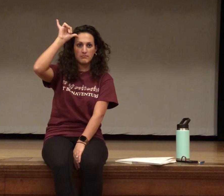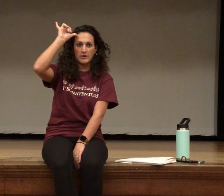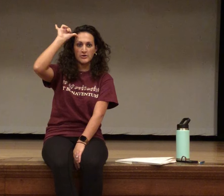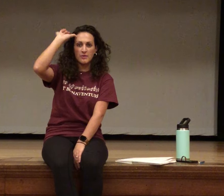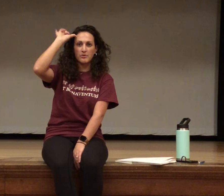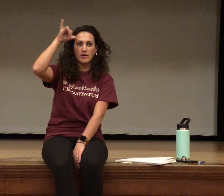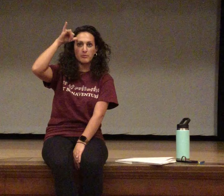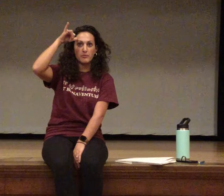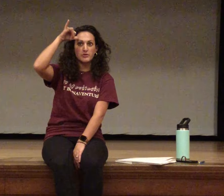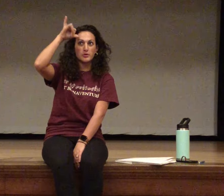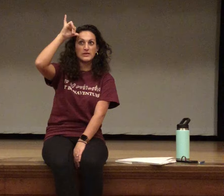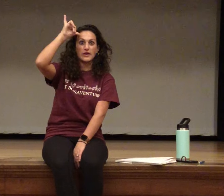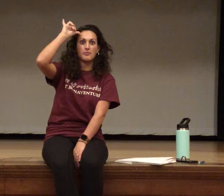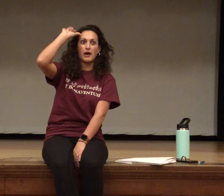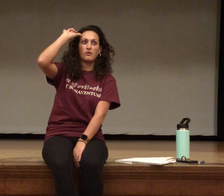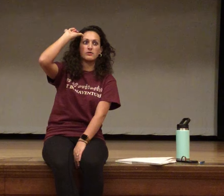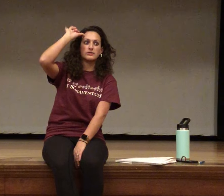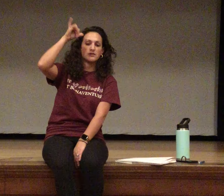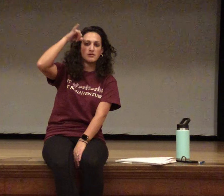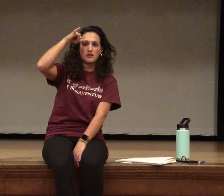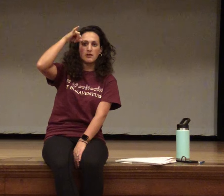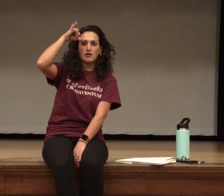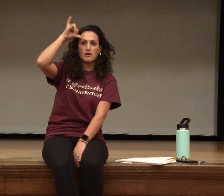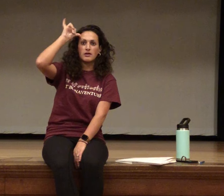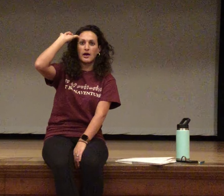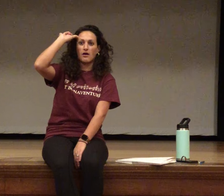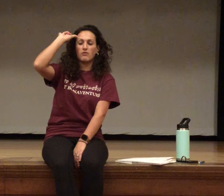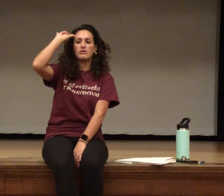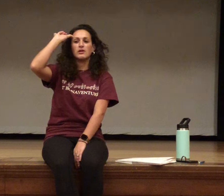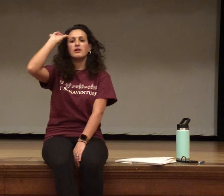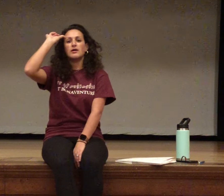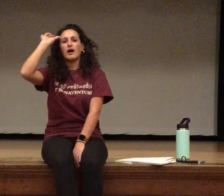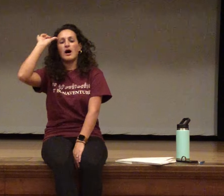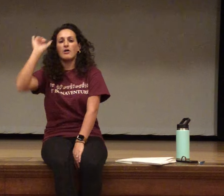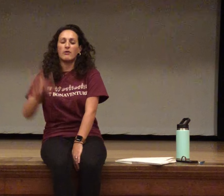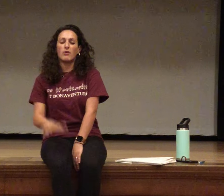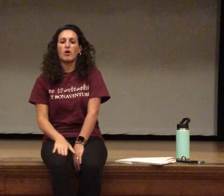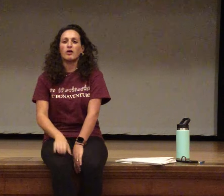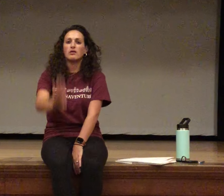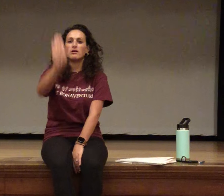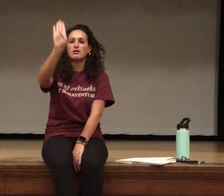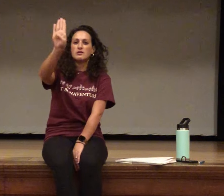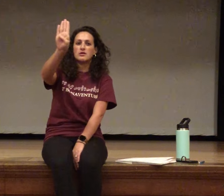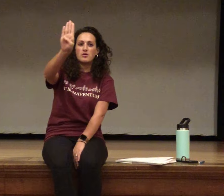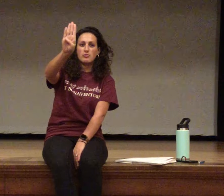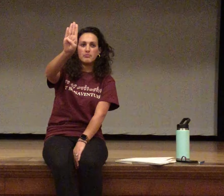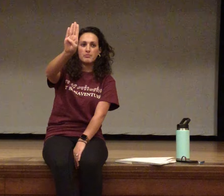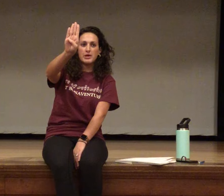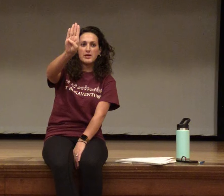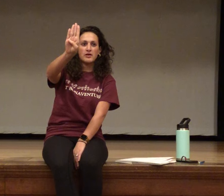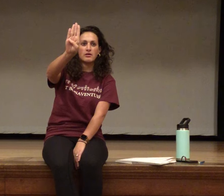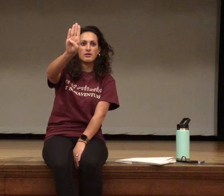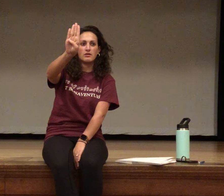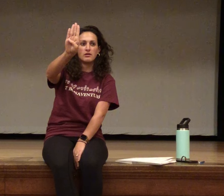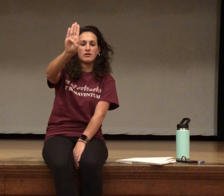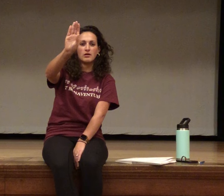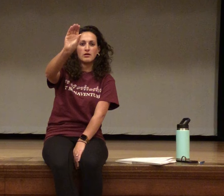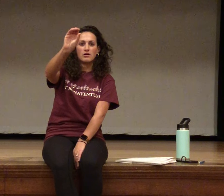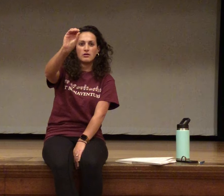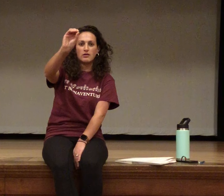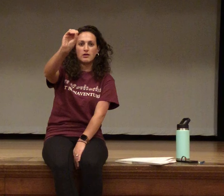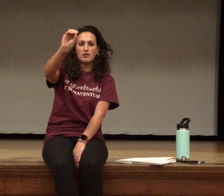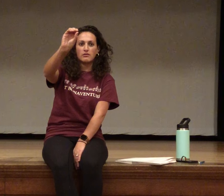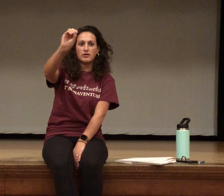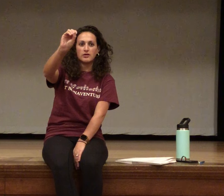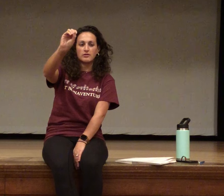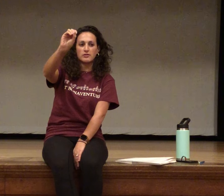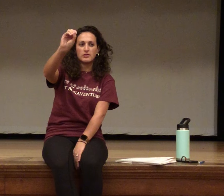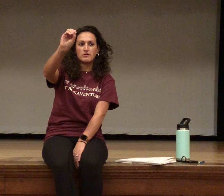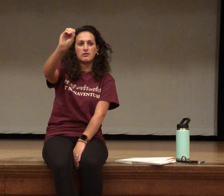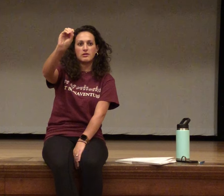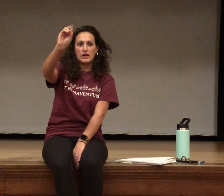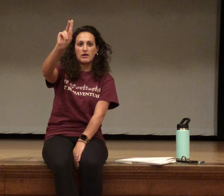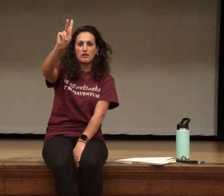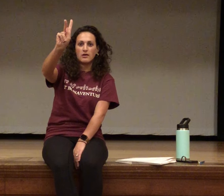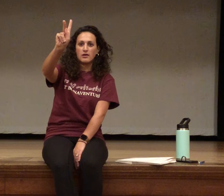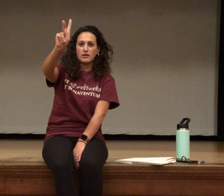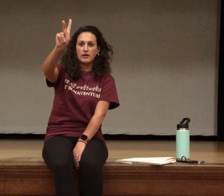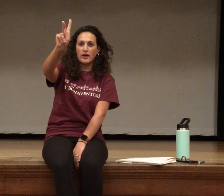on your temple and twisting it backwards cow okay one more e o o k